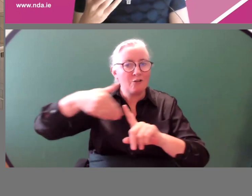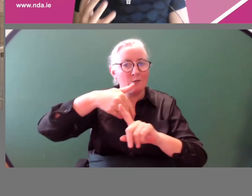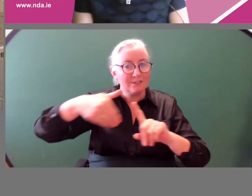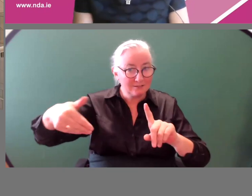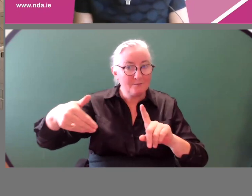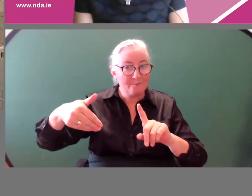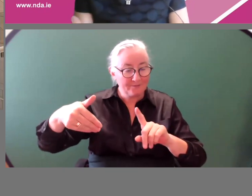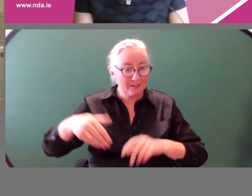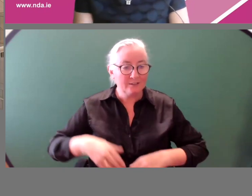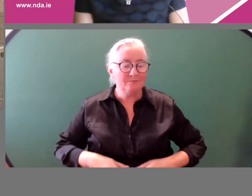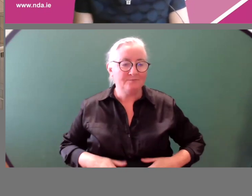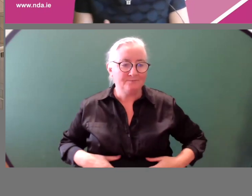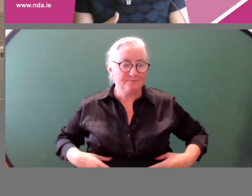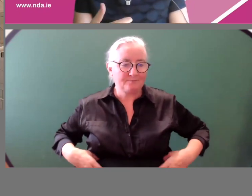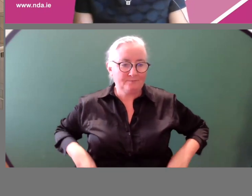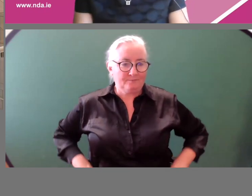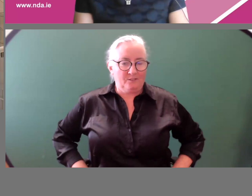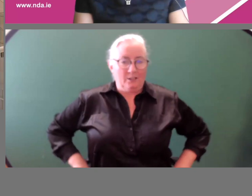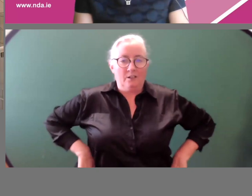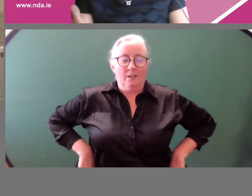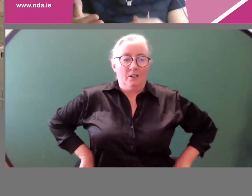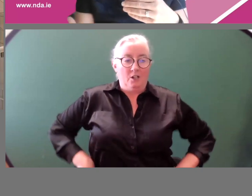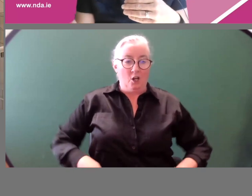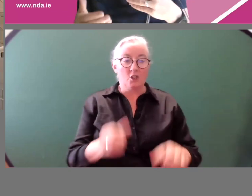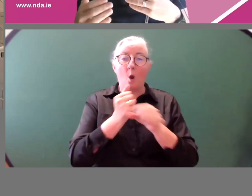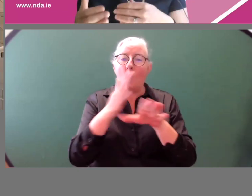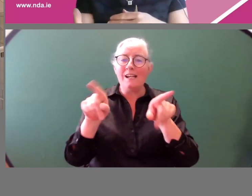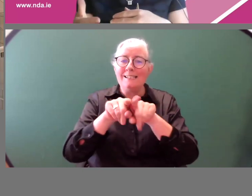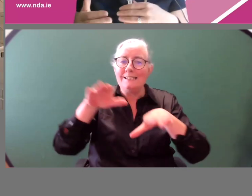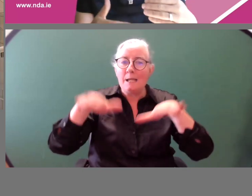floor plates in the building they all have a similar lay out in relation to where the toilets